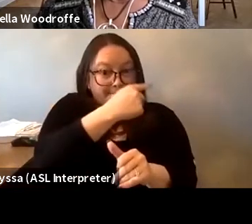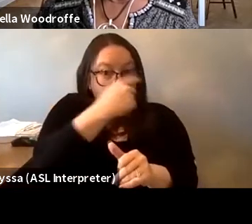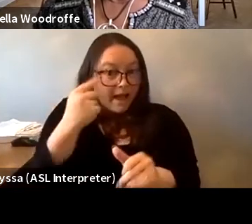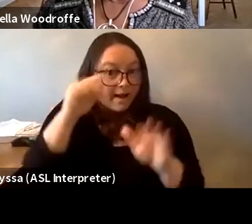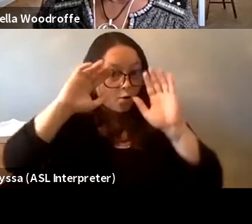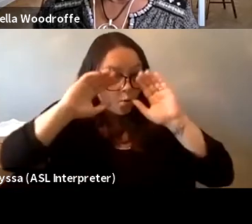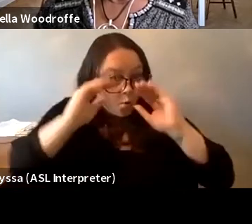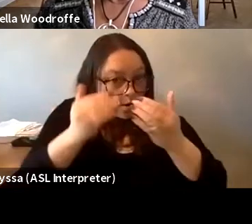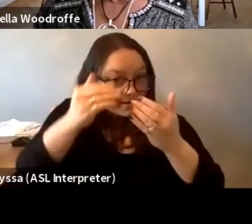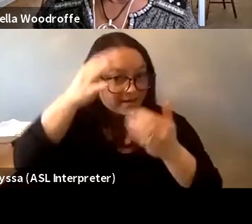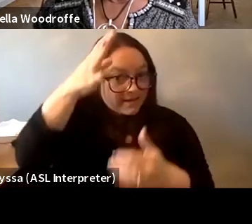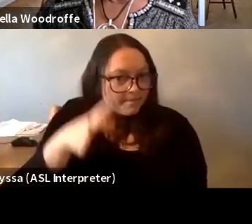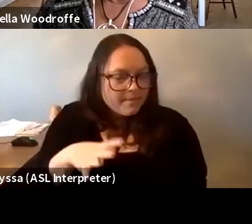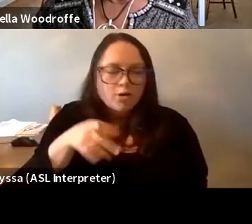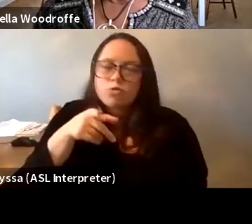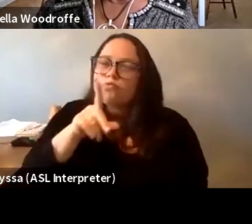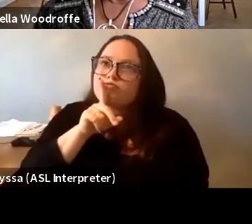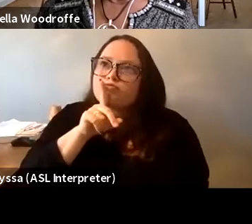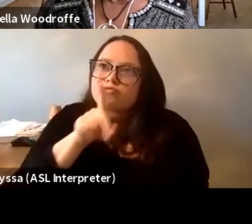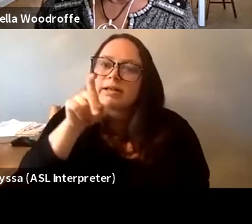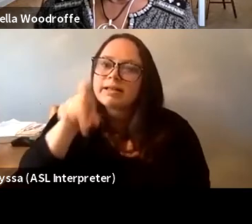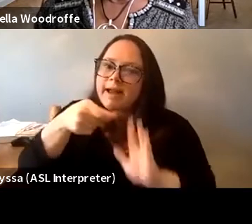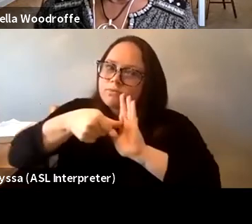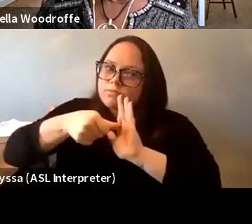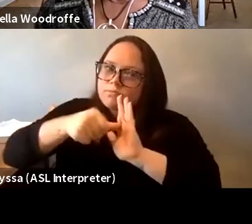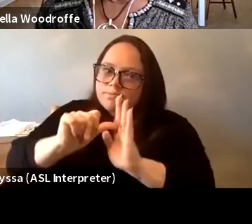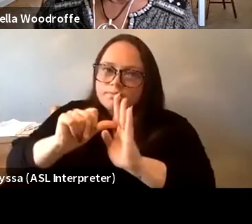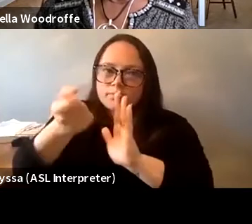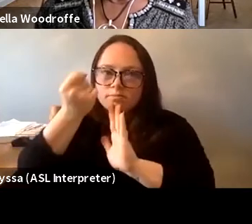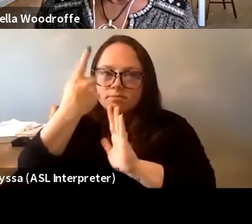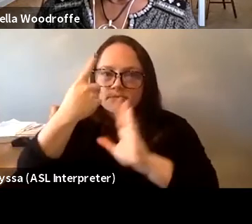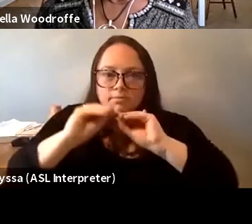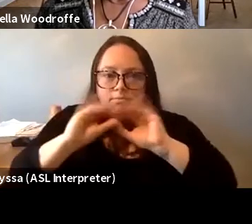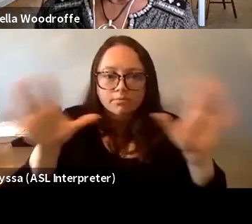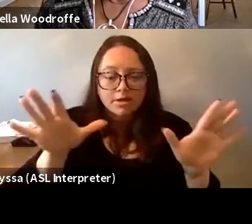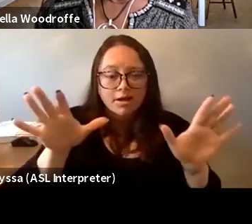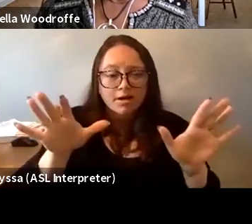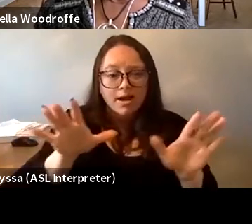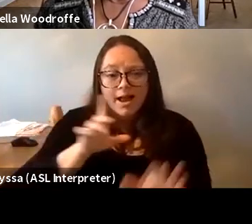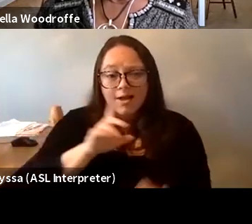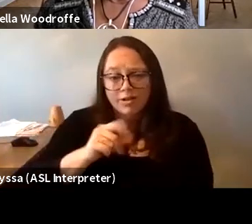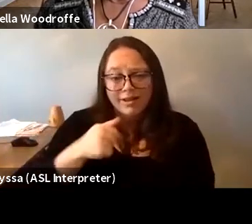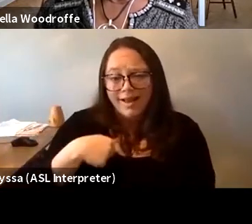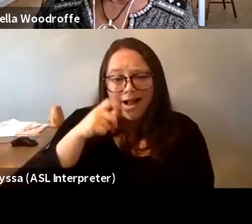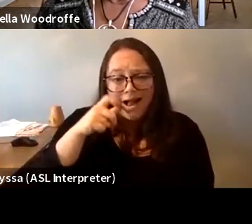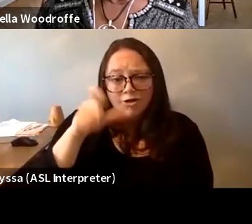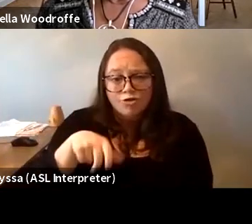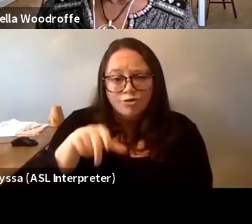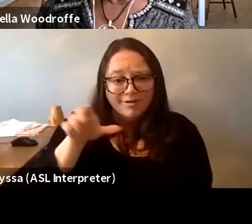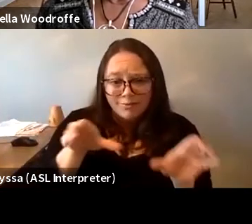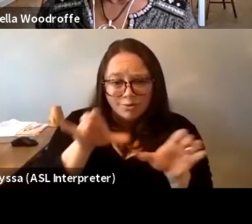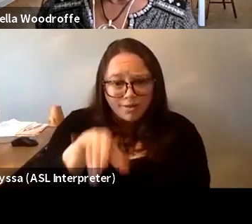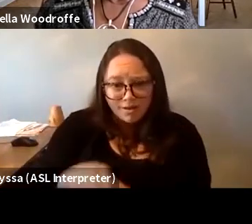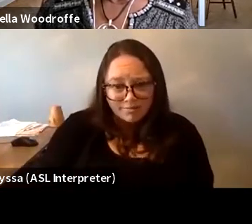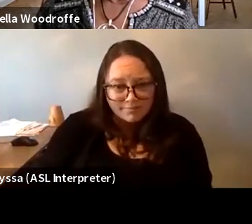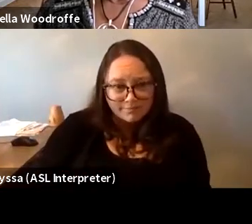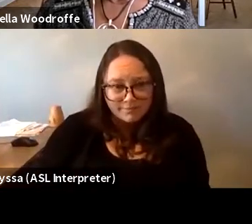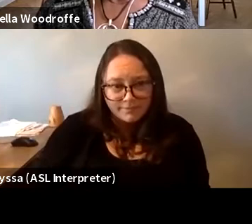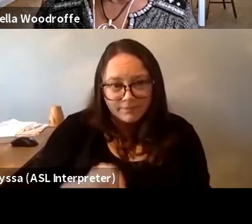understand really well. And I shouldn't have to do that. In a world to understand you know, that we all operate